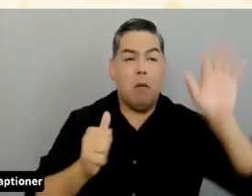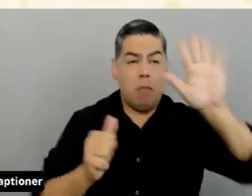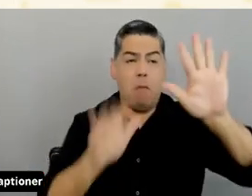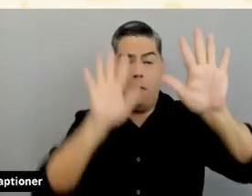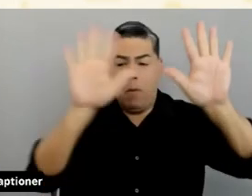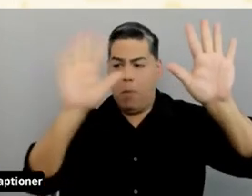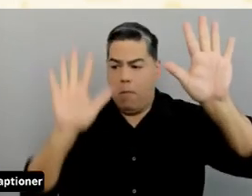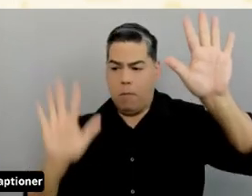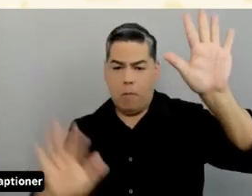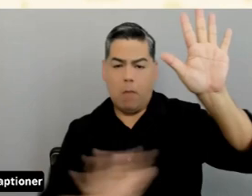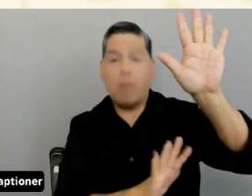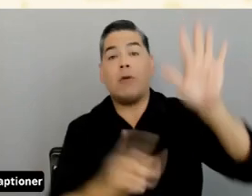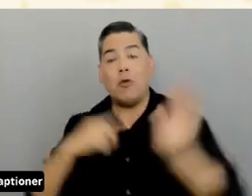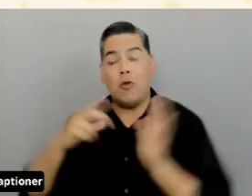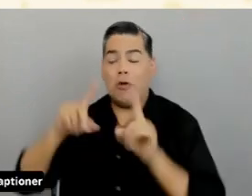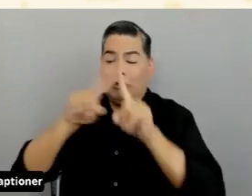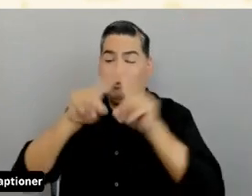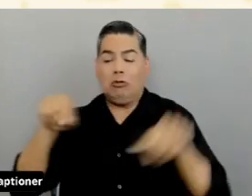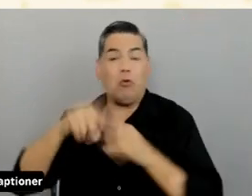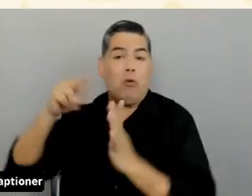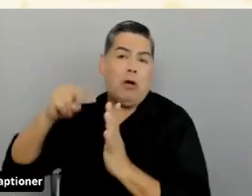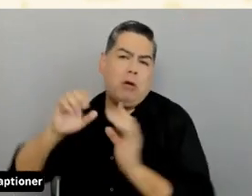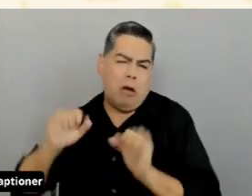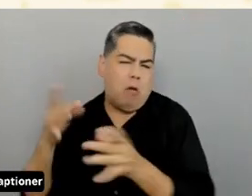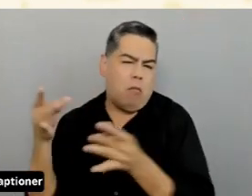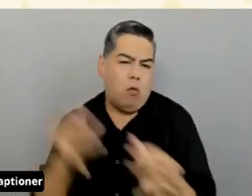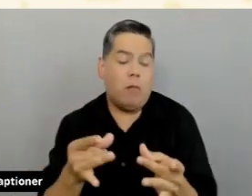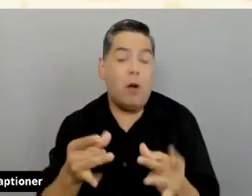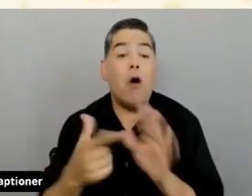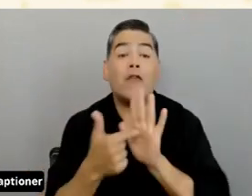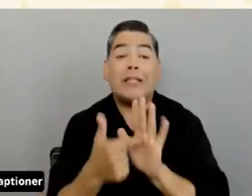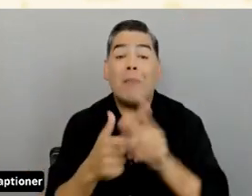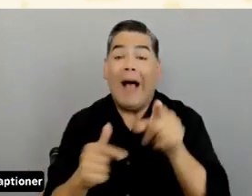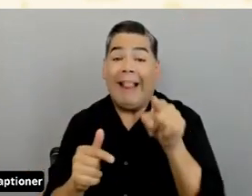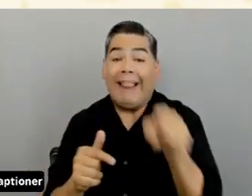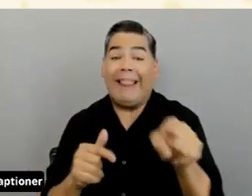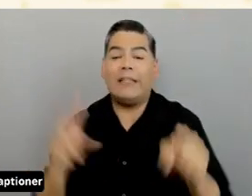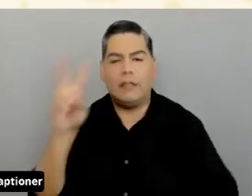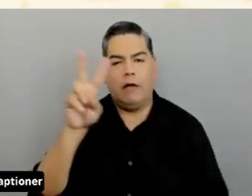For example, on the screen, I have a screenshot of an horizon beach.